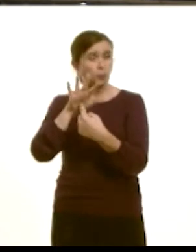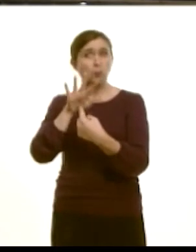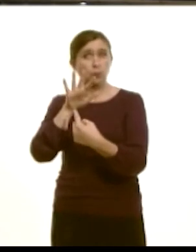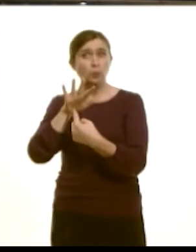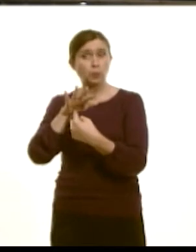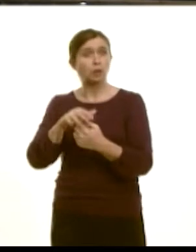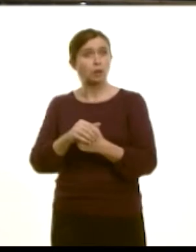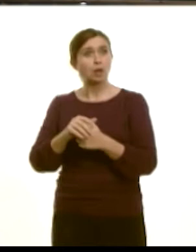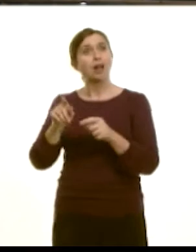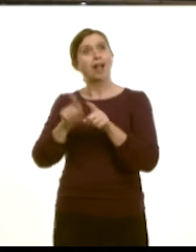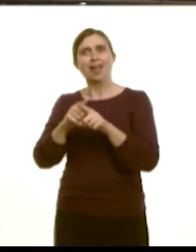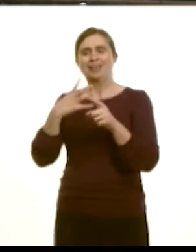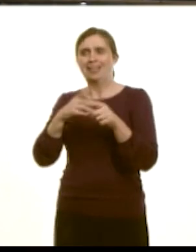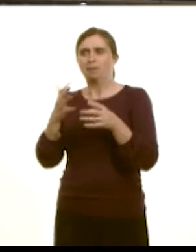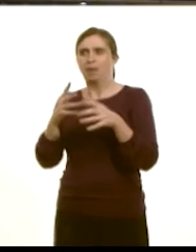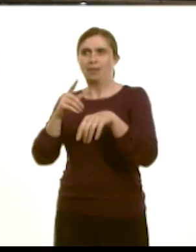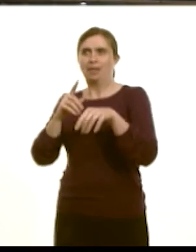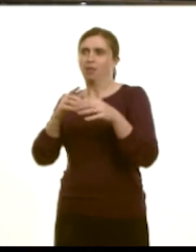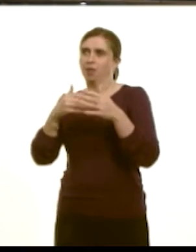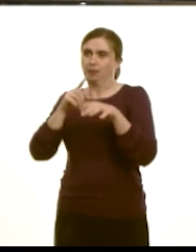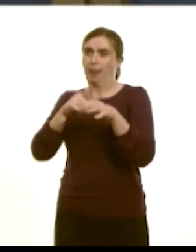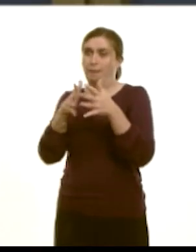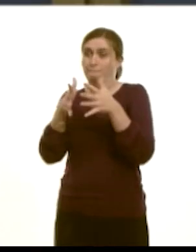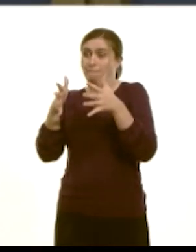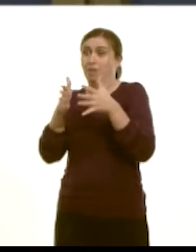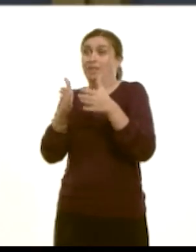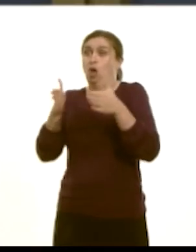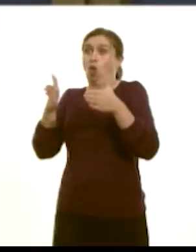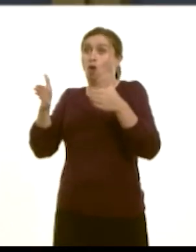Extending the season is also important and I certainly congratulate those businesses